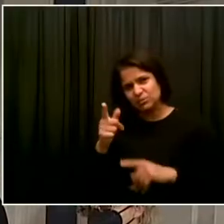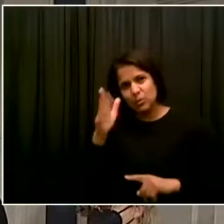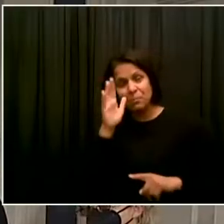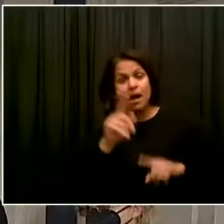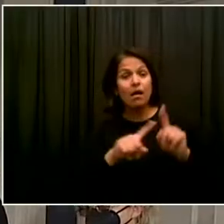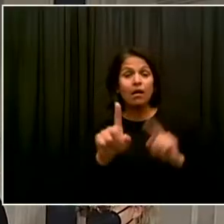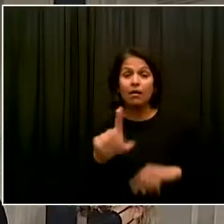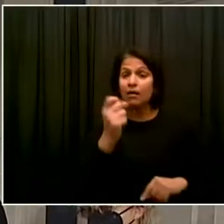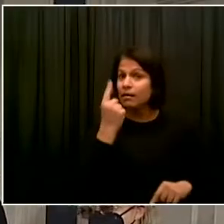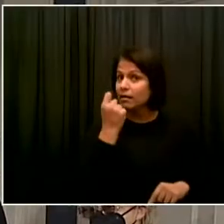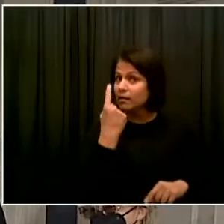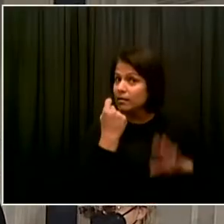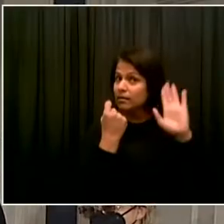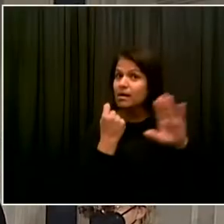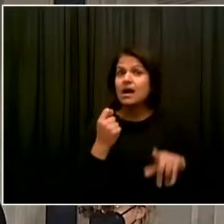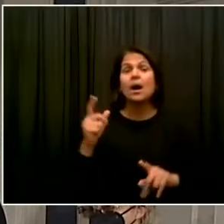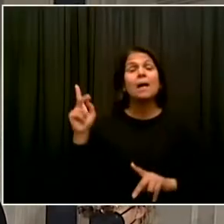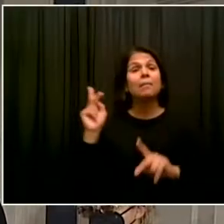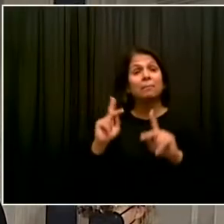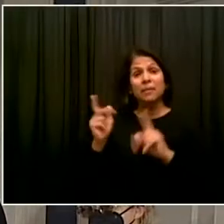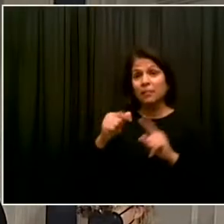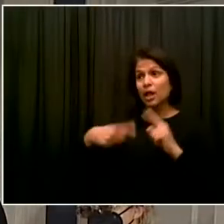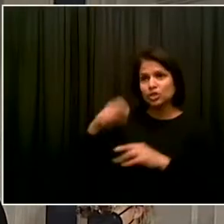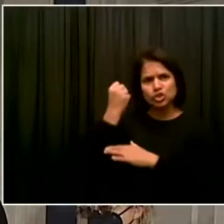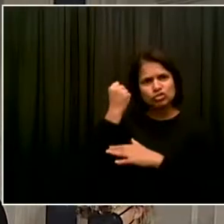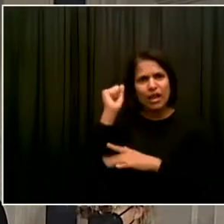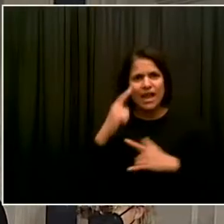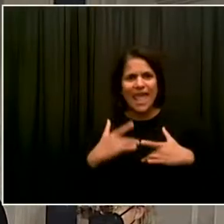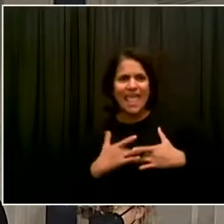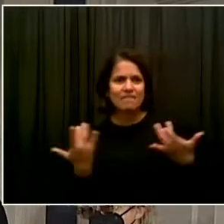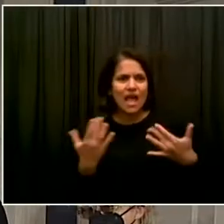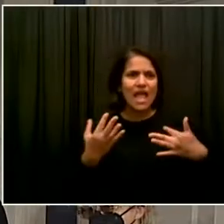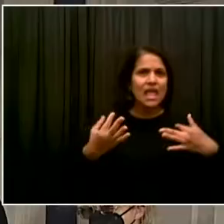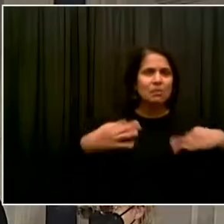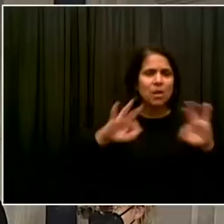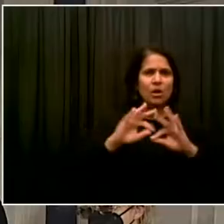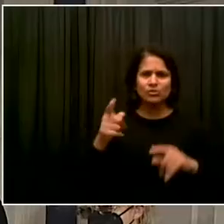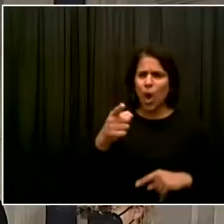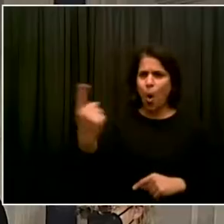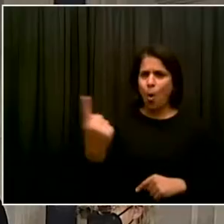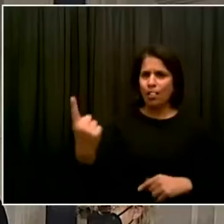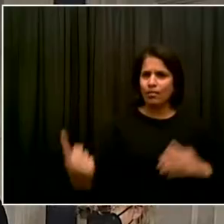RESPECT AND RENOWNED AND YOU COULD HAVE SAID THAT'S ENOUGH BUT EVERY TIME I